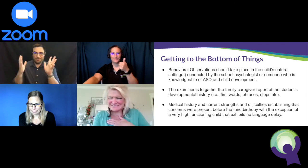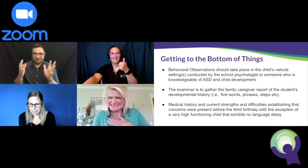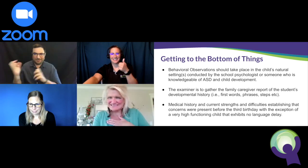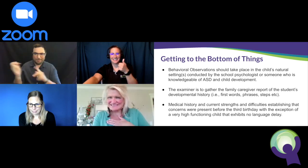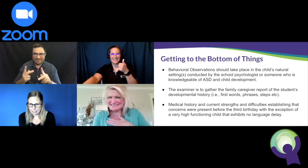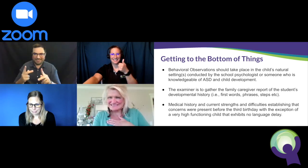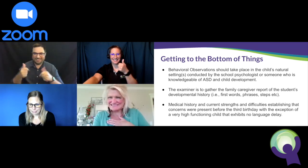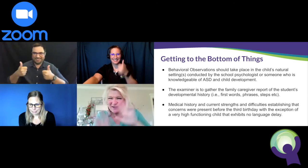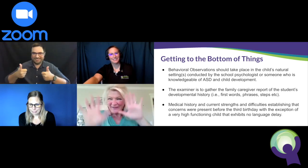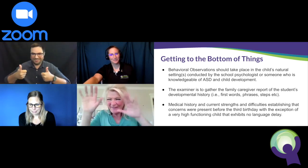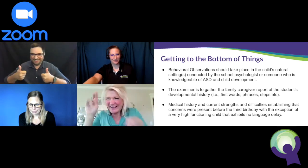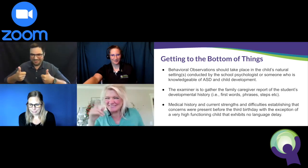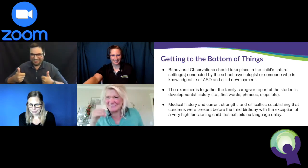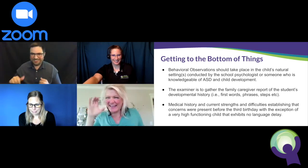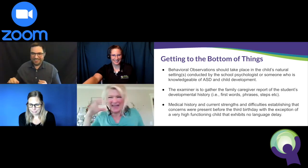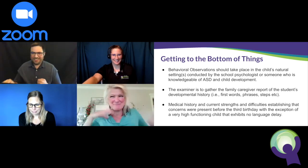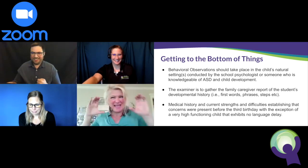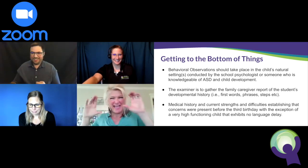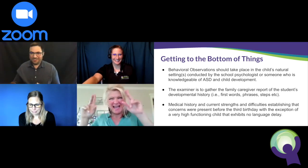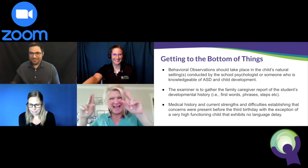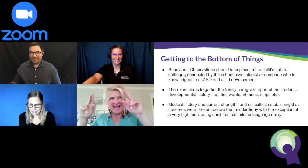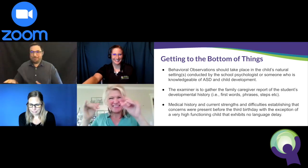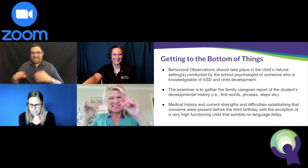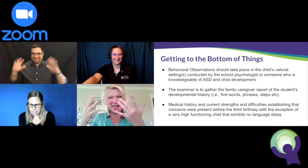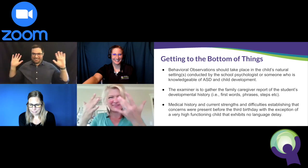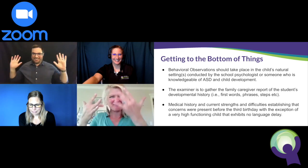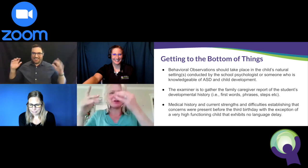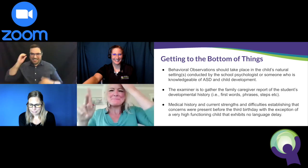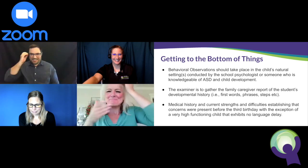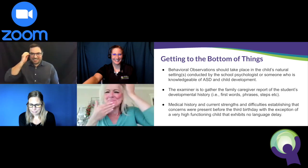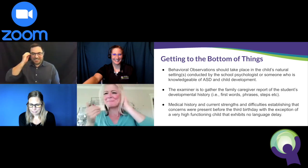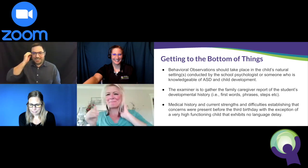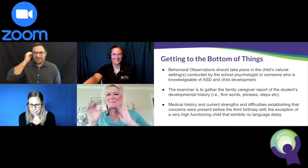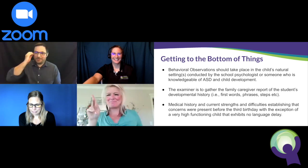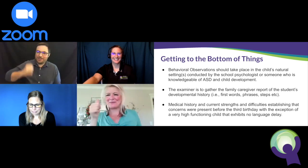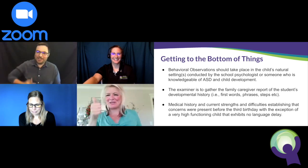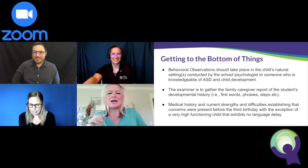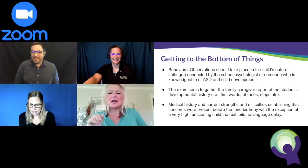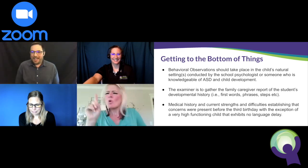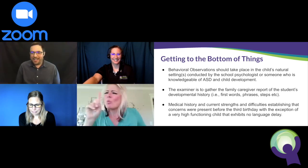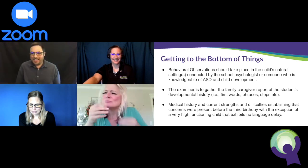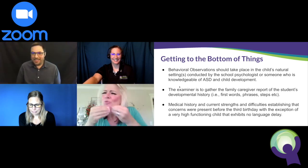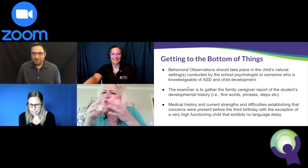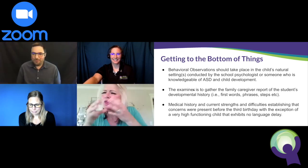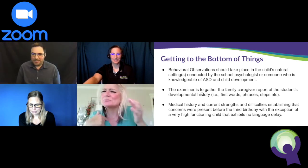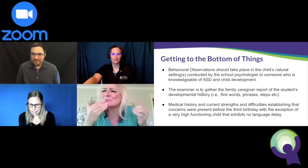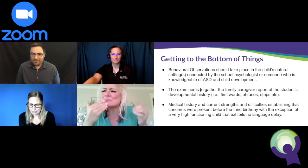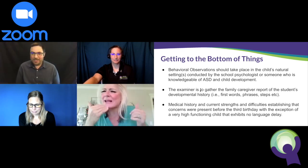Ronda: Oh I'm back! Okay, you guys thought you got rid of me, okay.